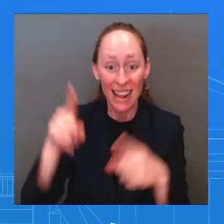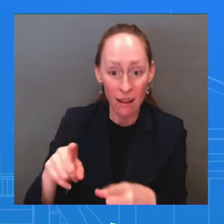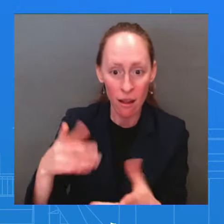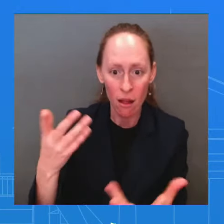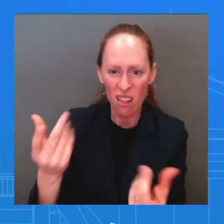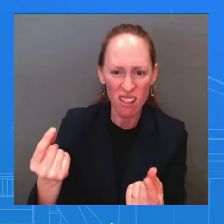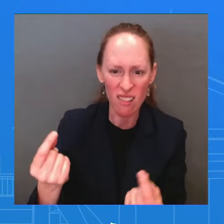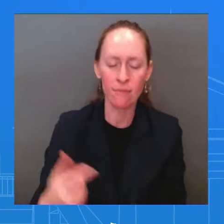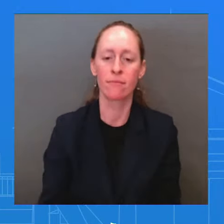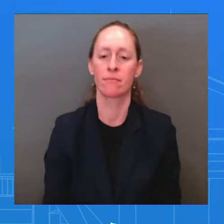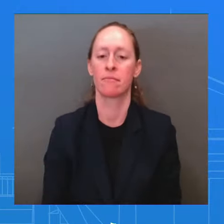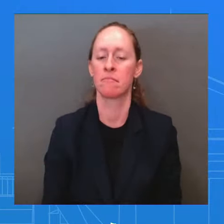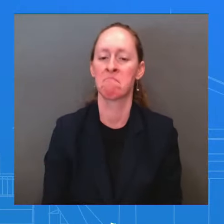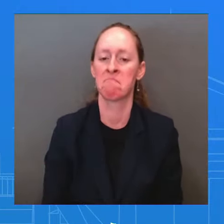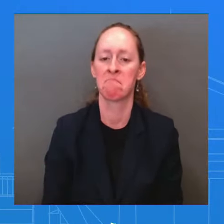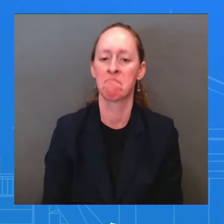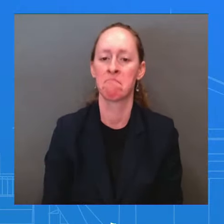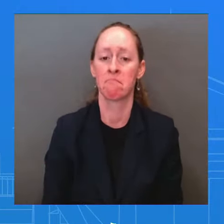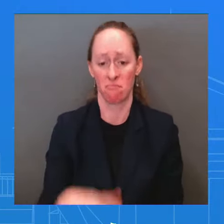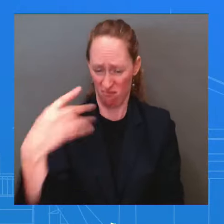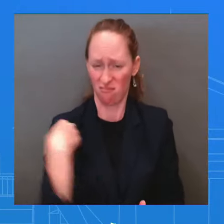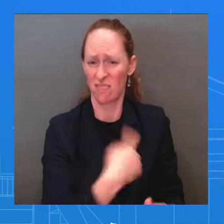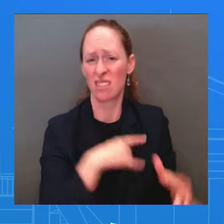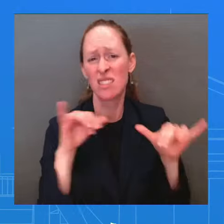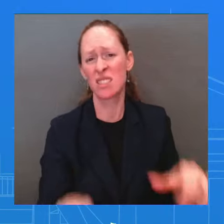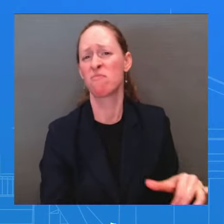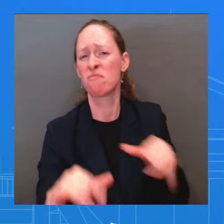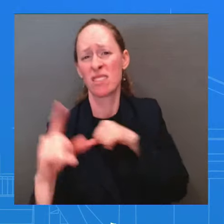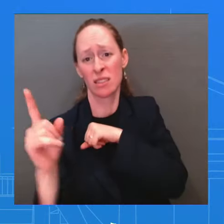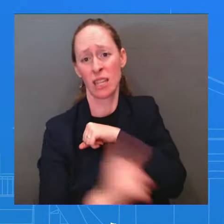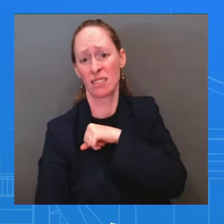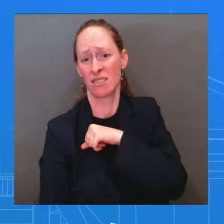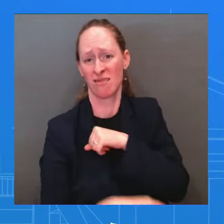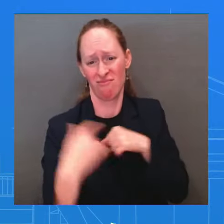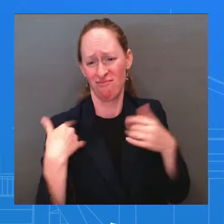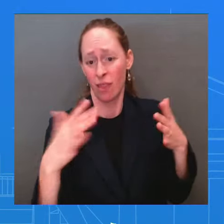more than two dozen additional entities and individuals involved in repression in Iran. And we'll continue to do that.